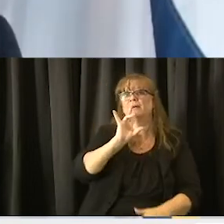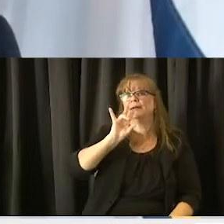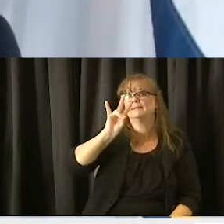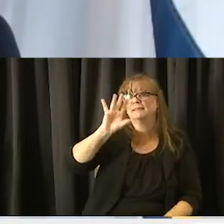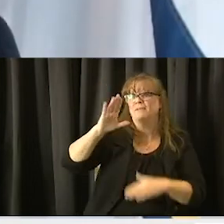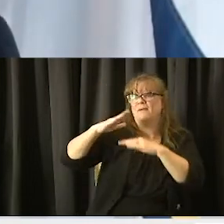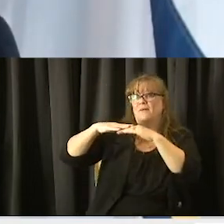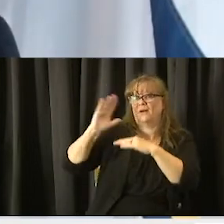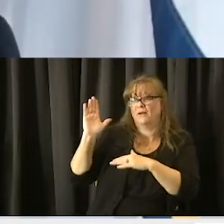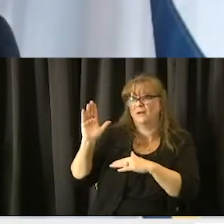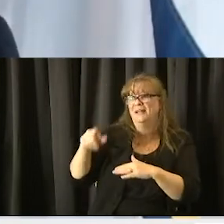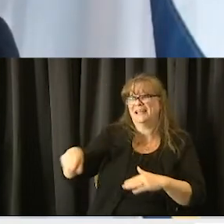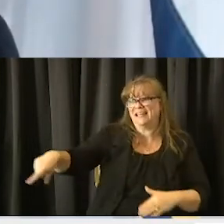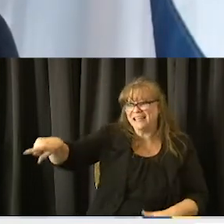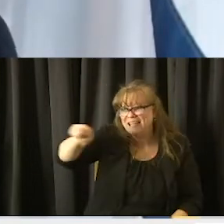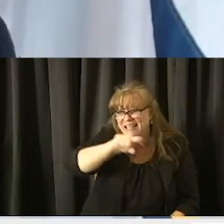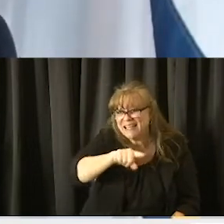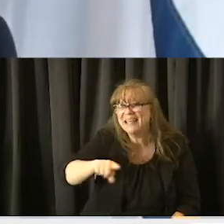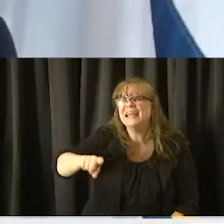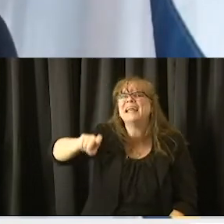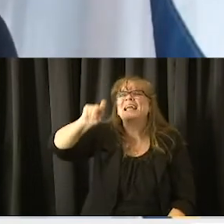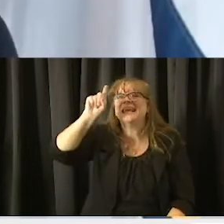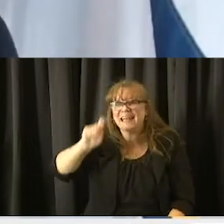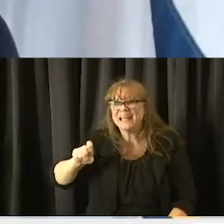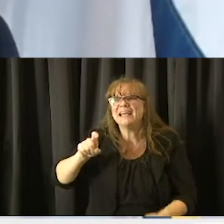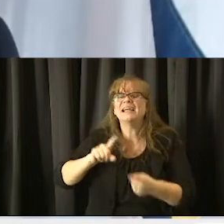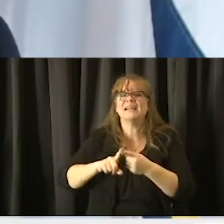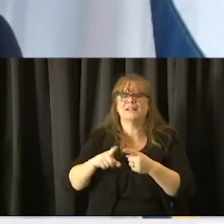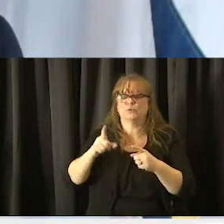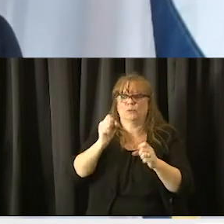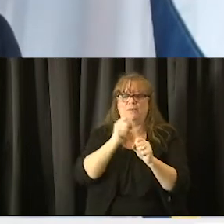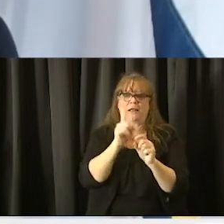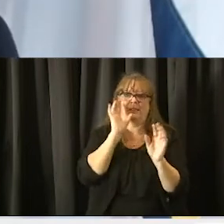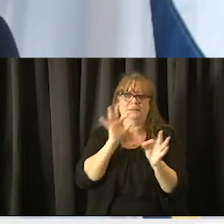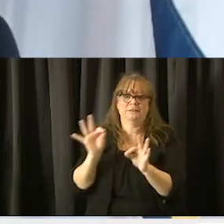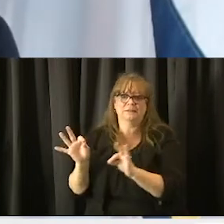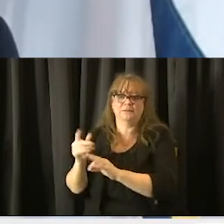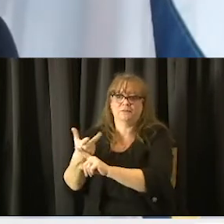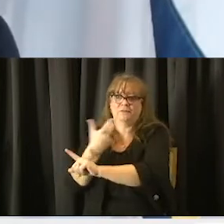here in colorado now the cdc said 75 and up but they also provided the discretion for states to